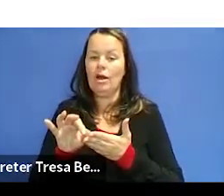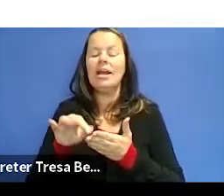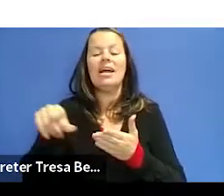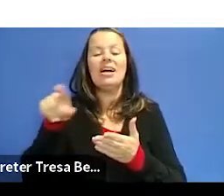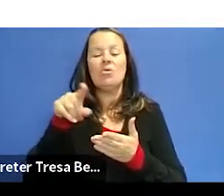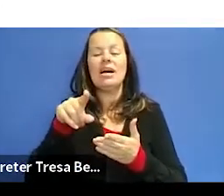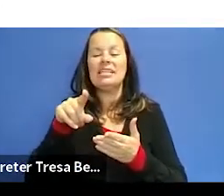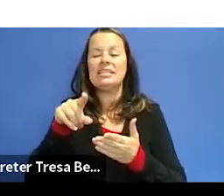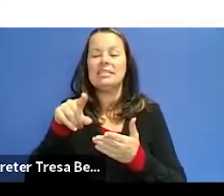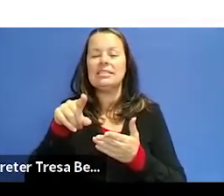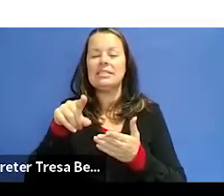The free apps did a lot better.